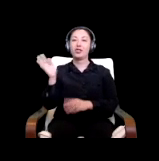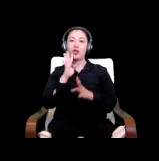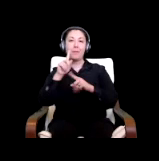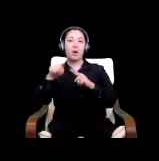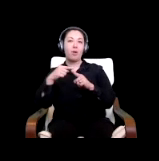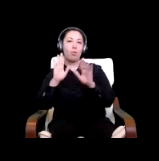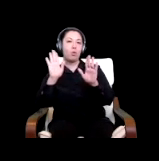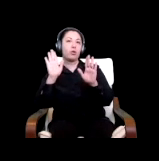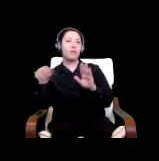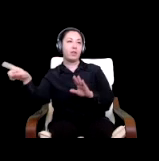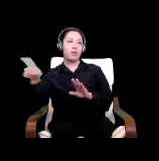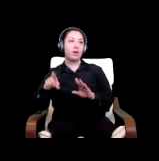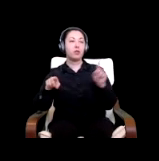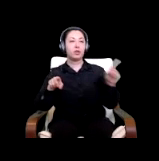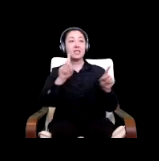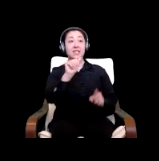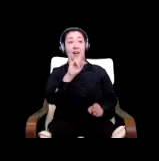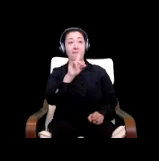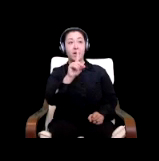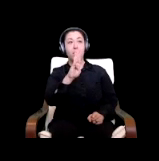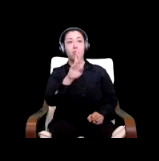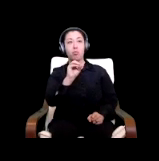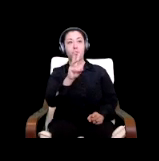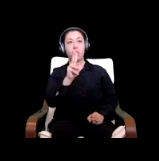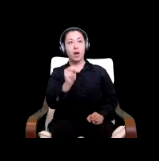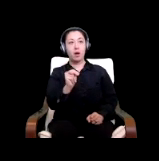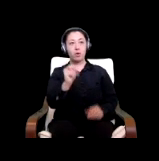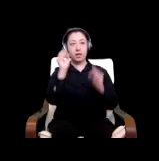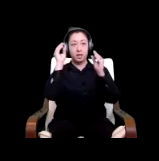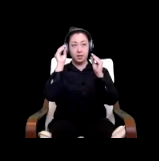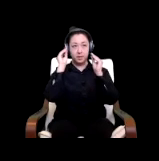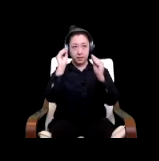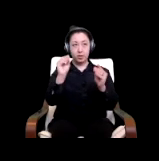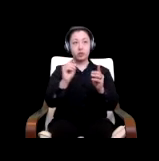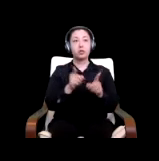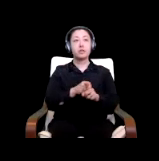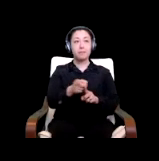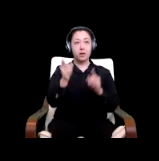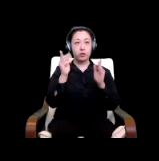David Brown, educational specialist formerly with the California Deafblind services. Beth